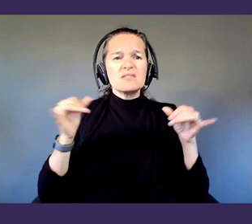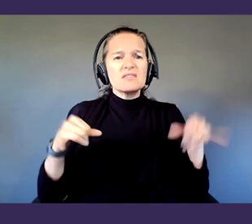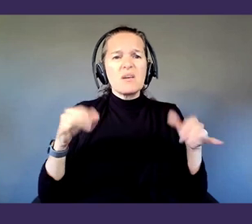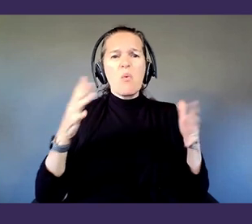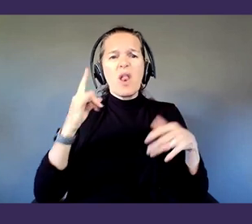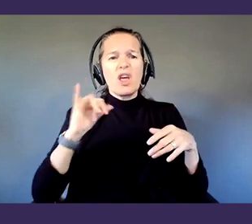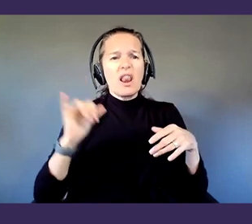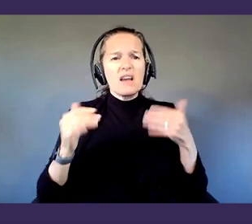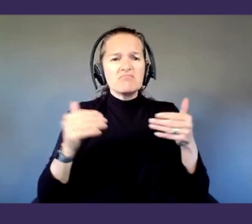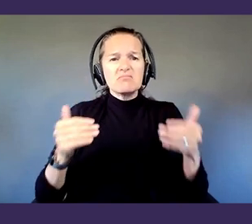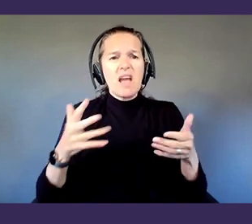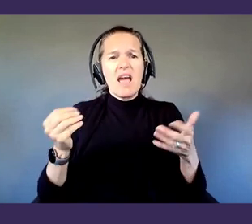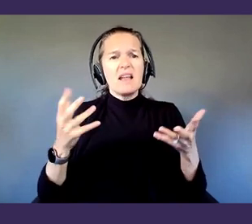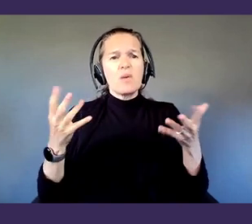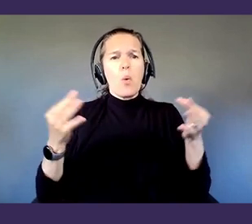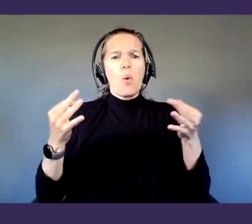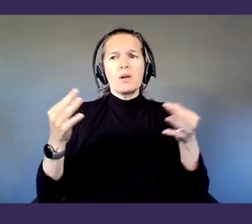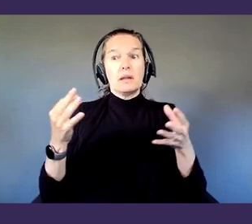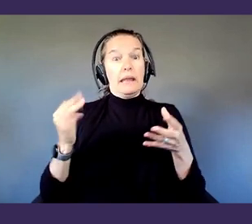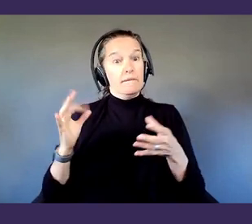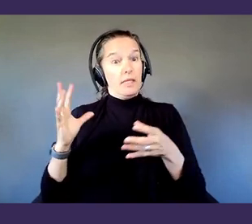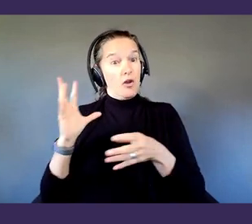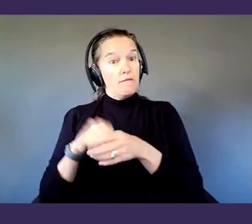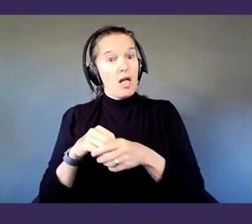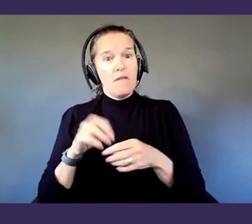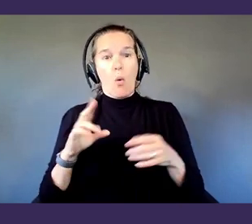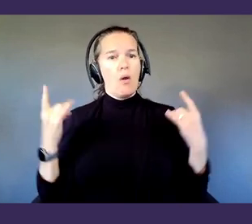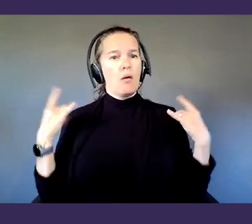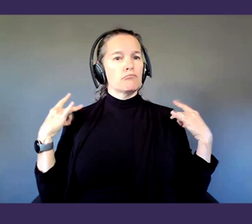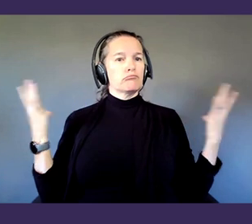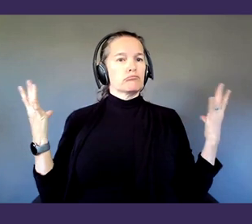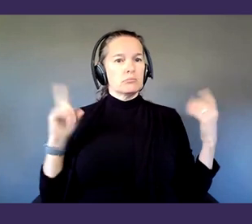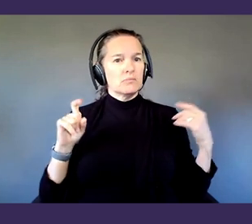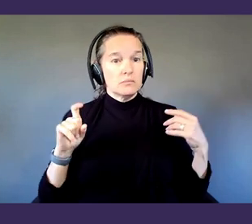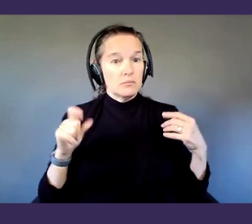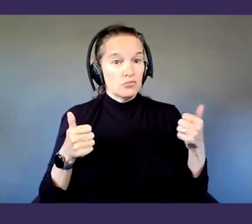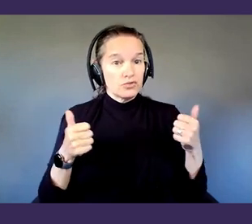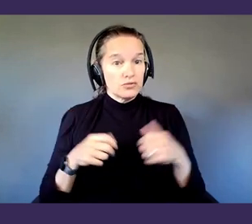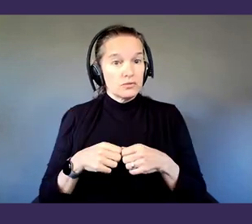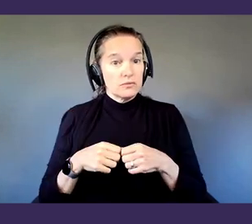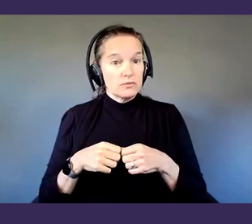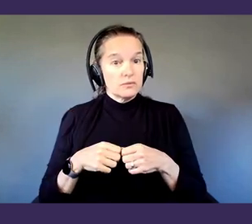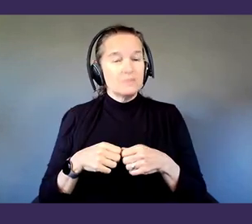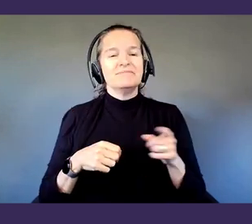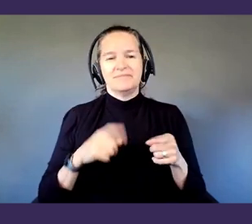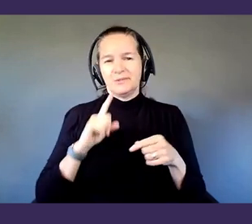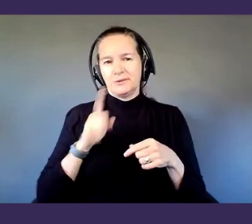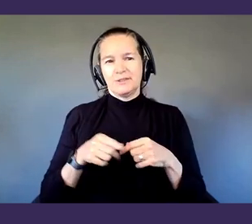and what the court's involvement or lack thereof is? Sure, so this is all new.